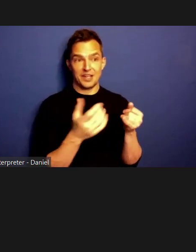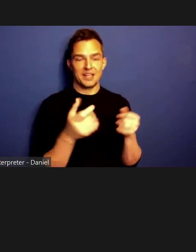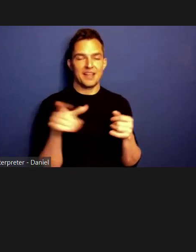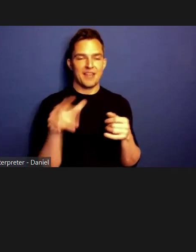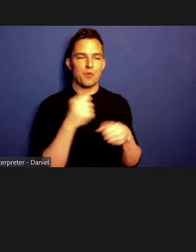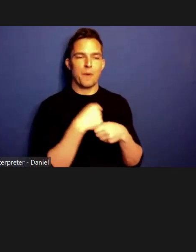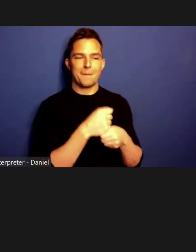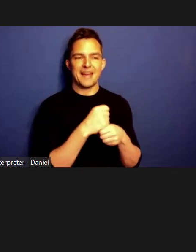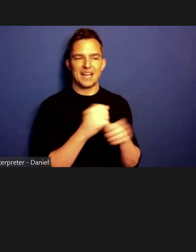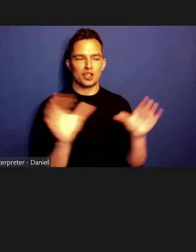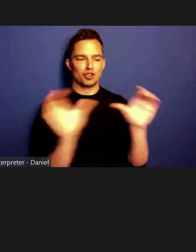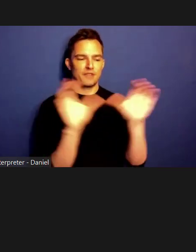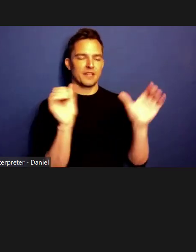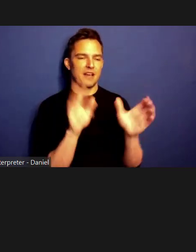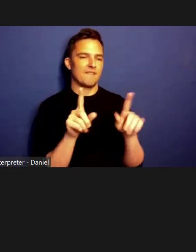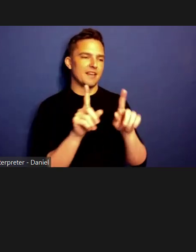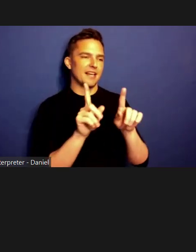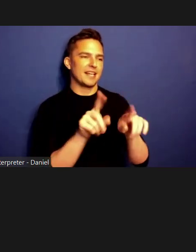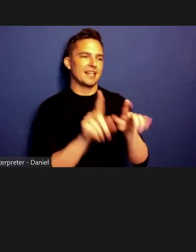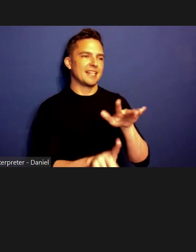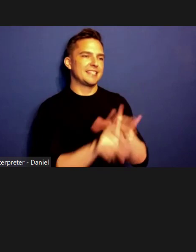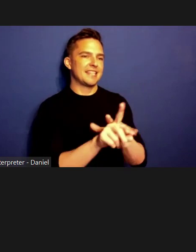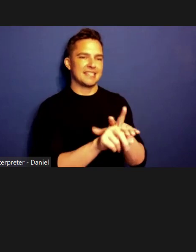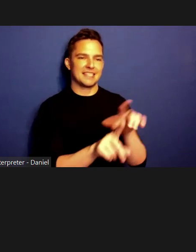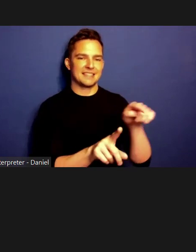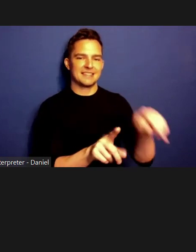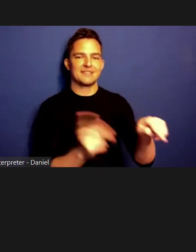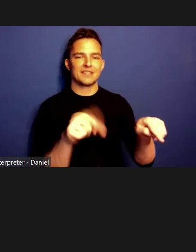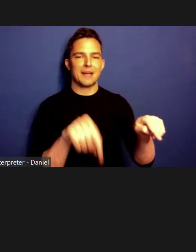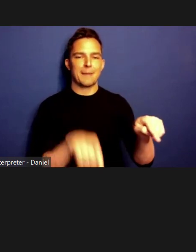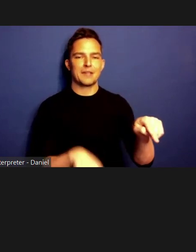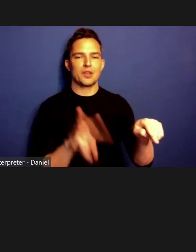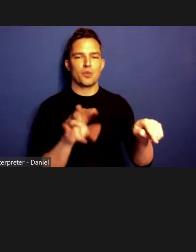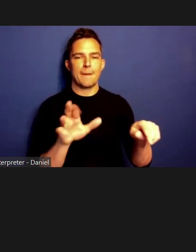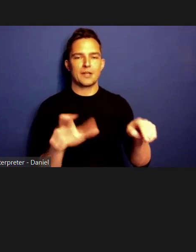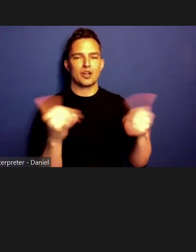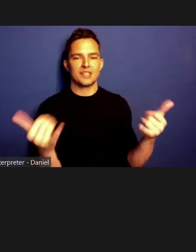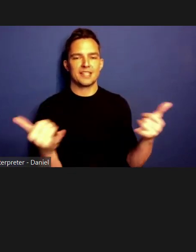attendance for being part of our webinar today.